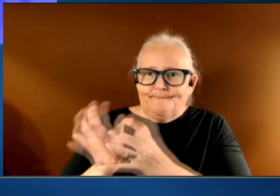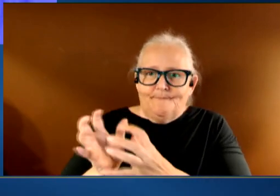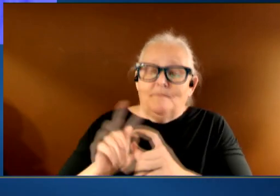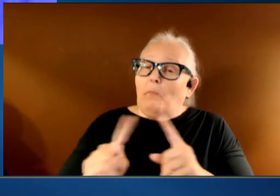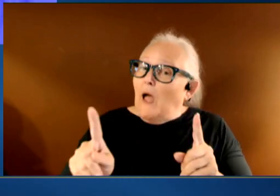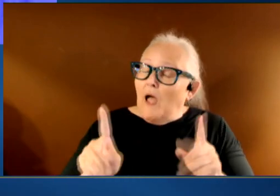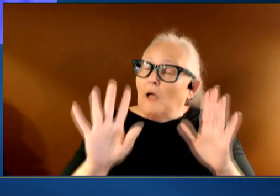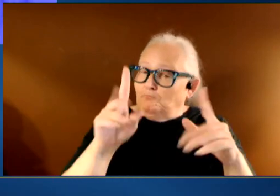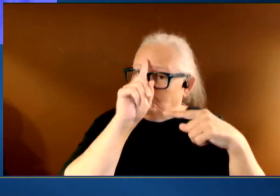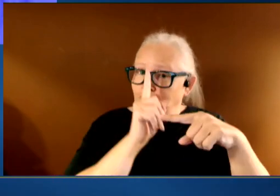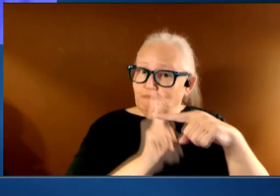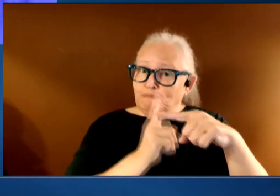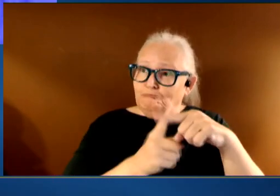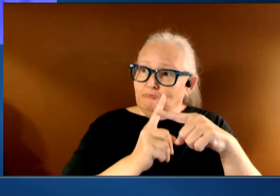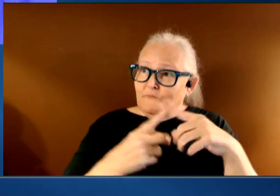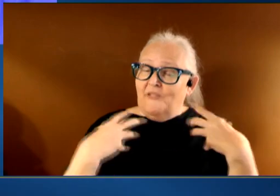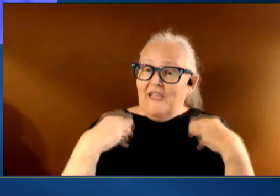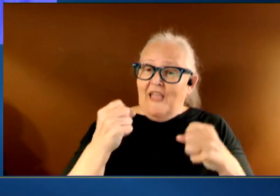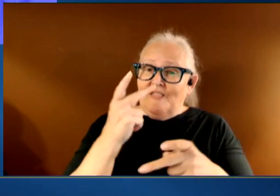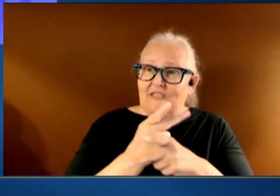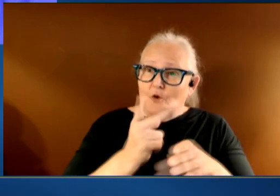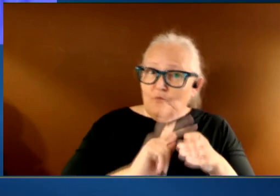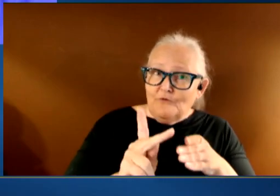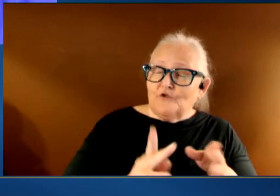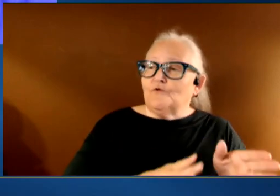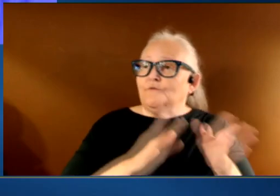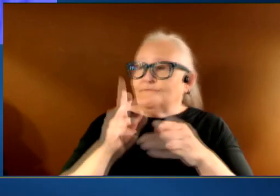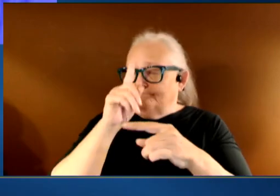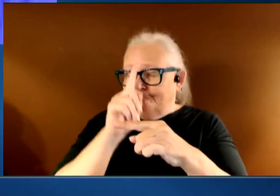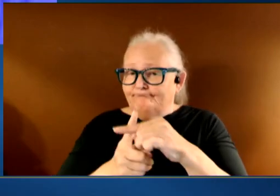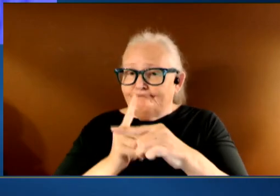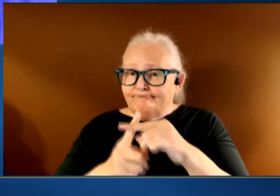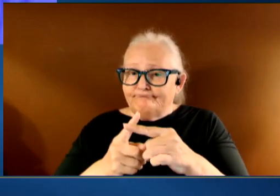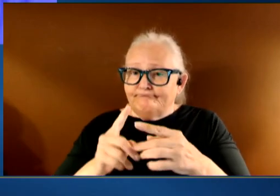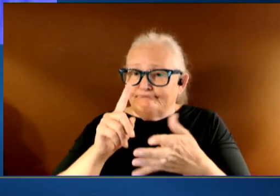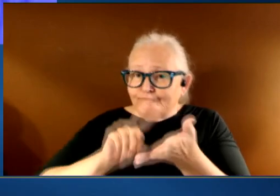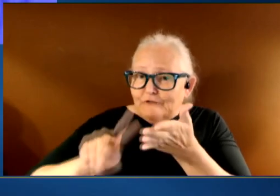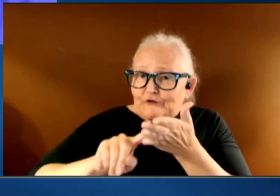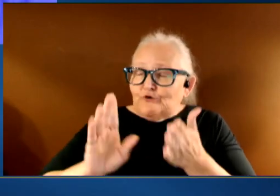our healthcare professionals, there's hope in our researchers, and there's hope in our science that